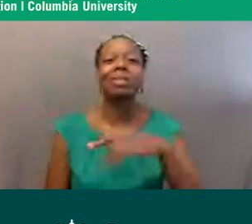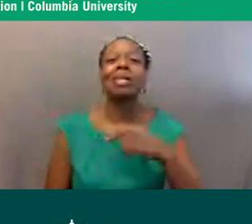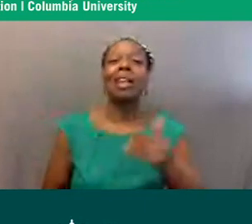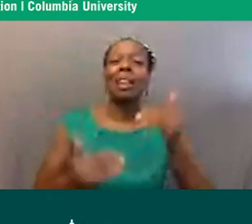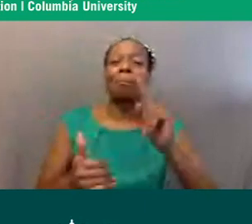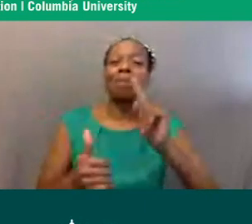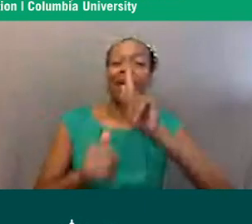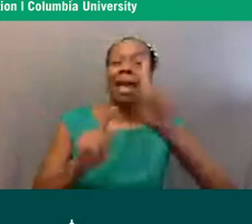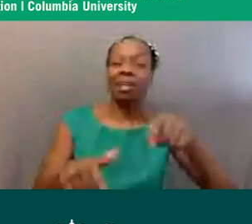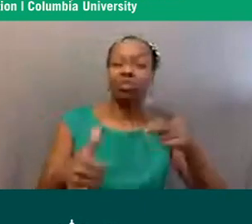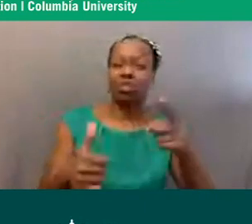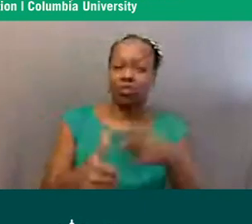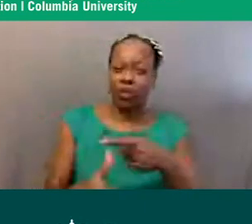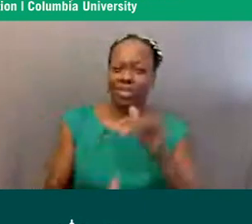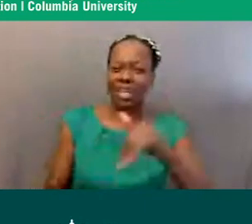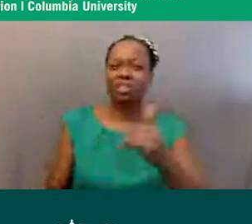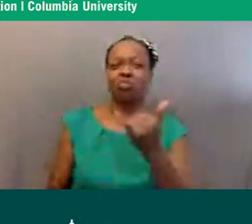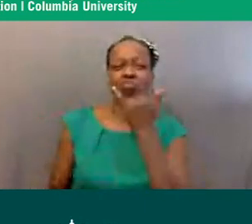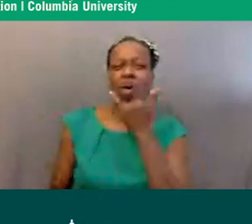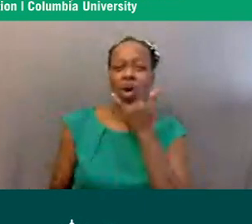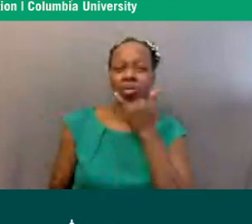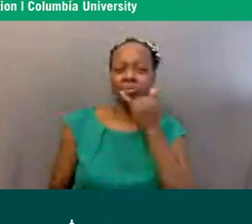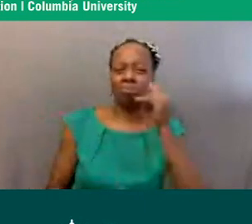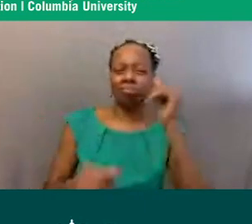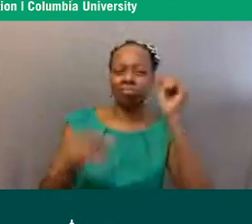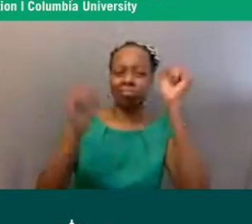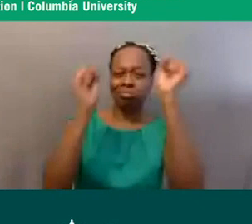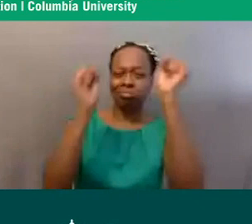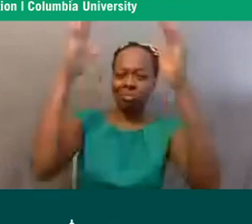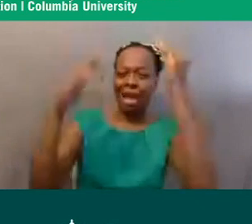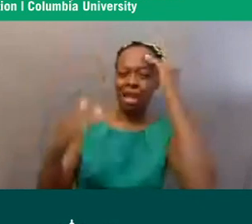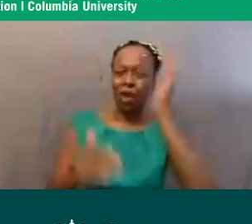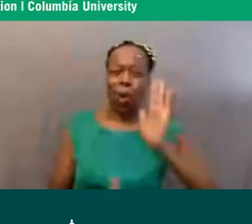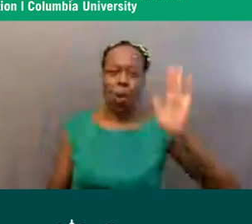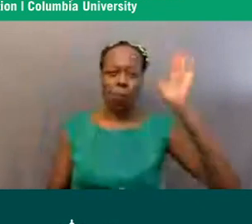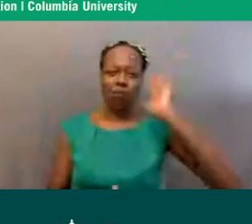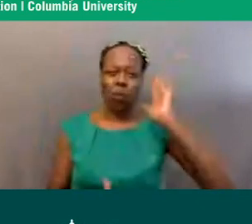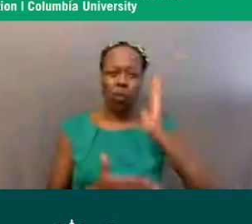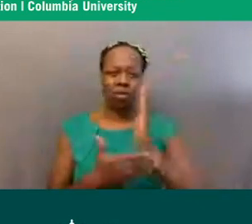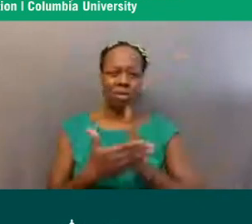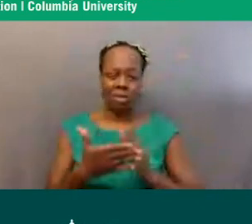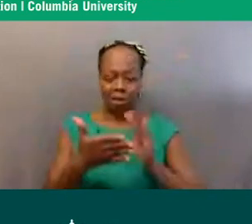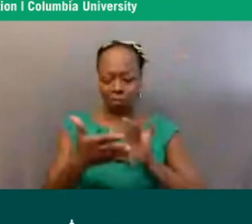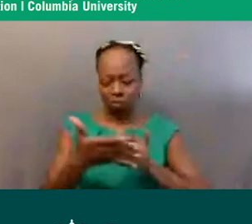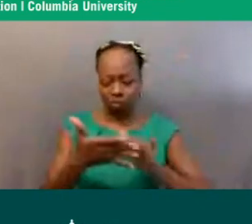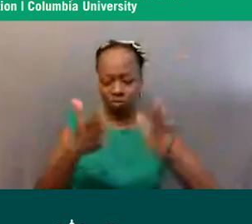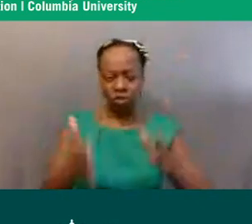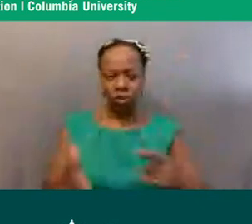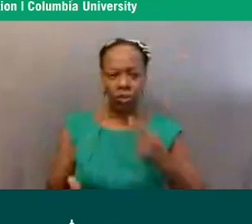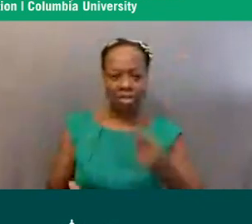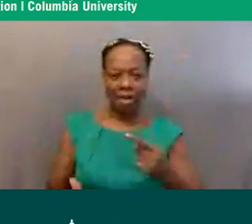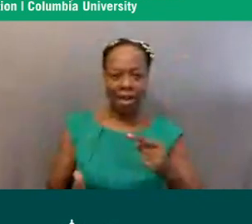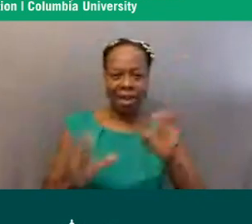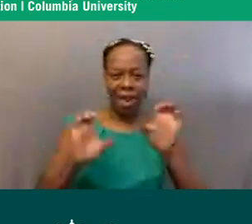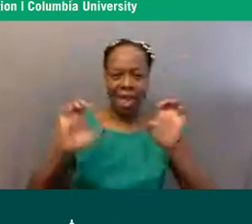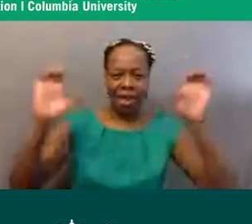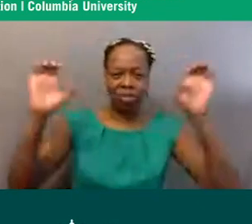I know that in the past, some researchers need to say that exercise makes them even tighter,